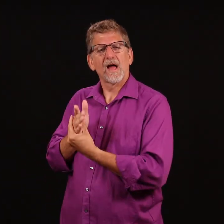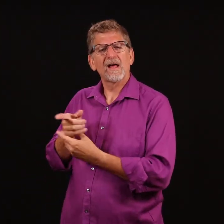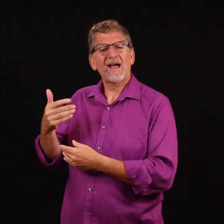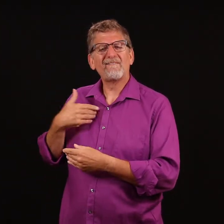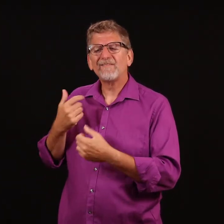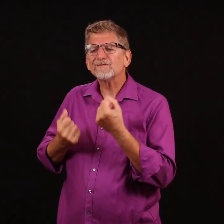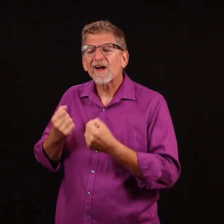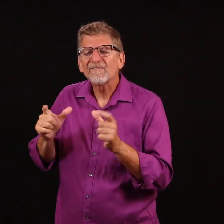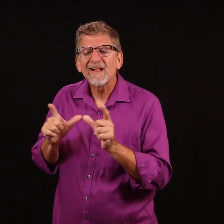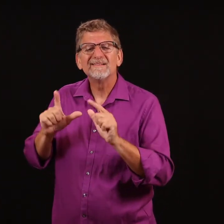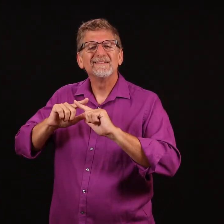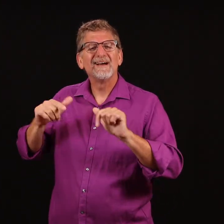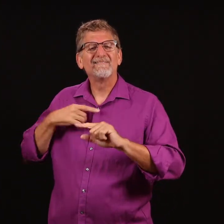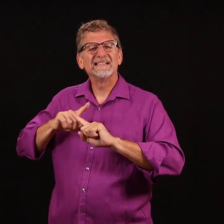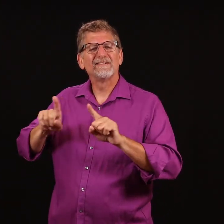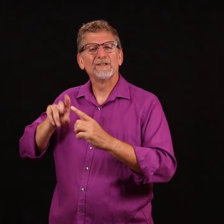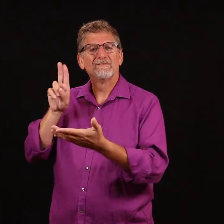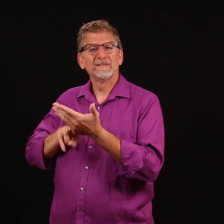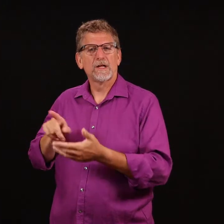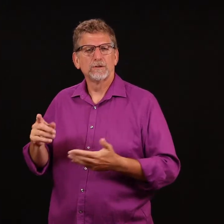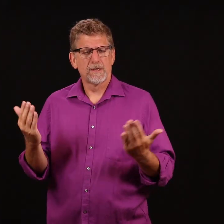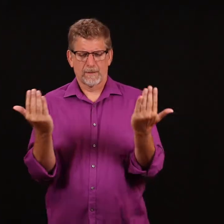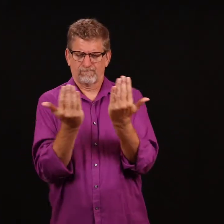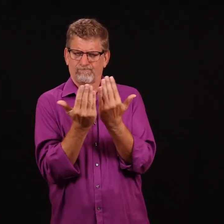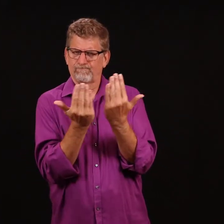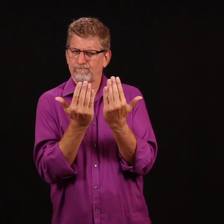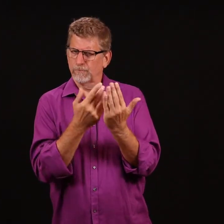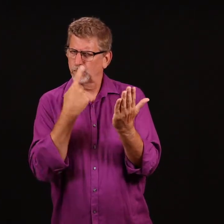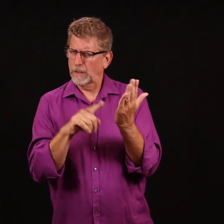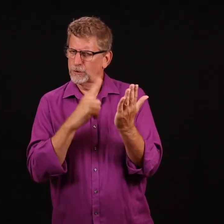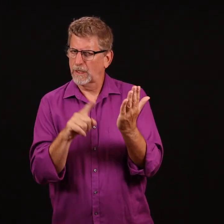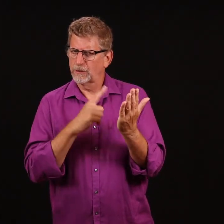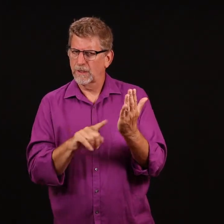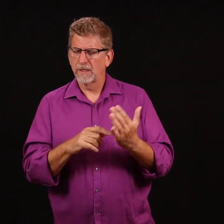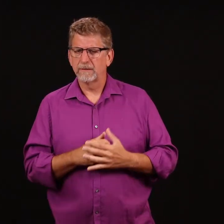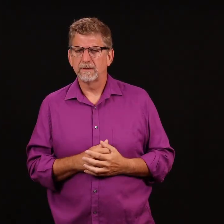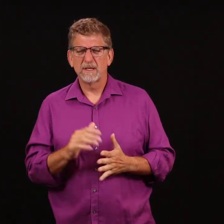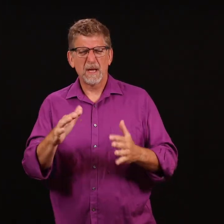the document, which is verified against your signatures such as on your driver's license.